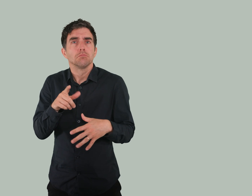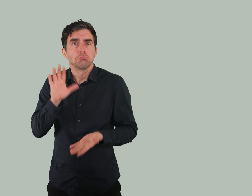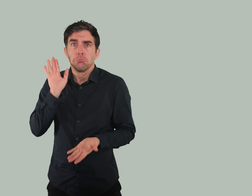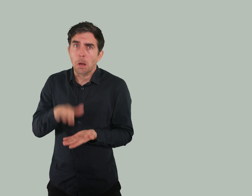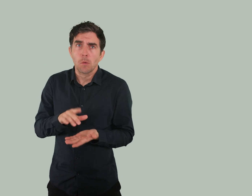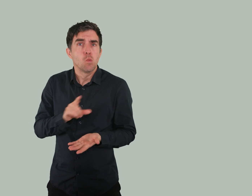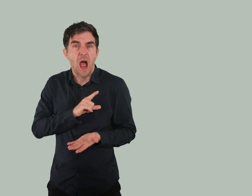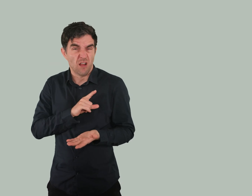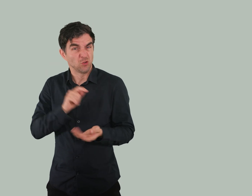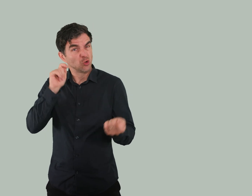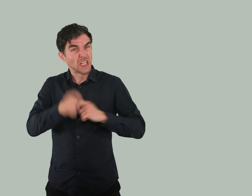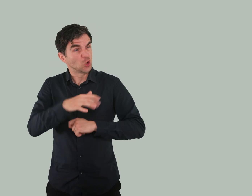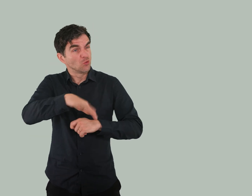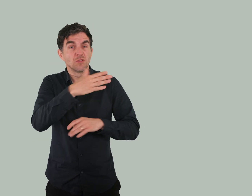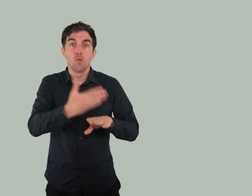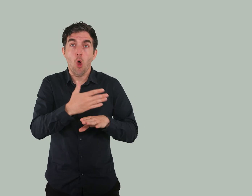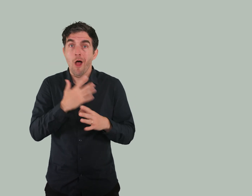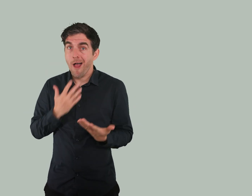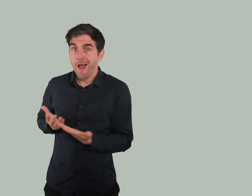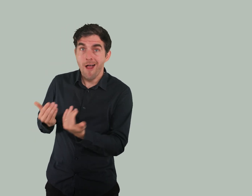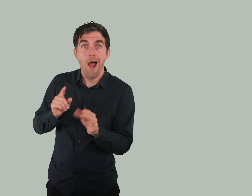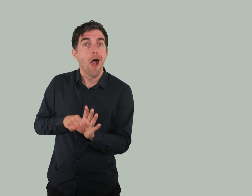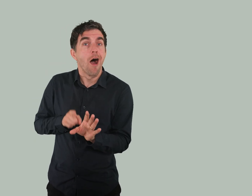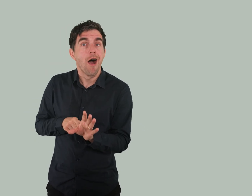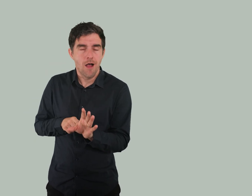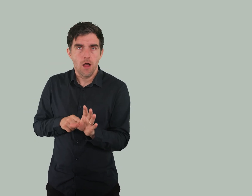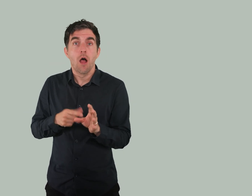The decline has also been driven by changes in employer behaviour.